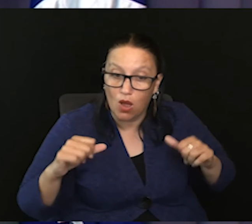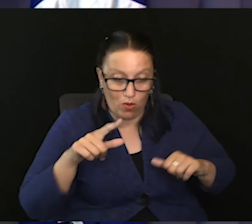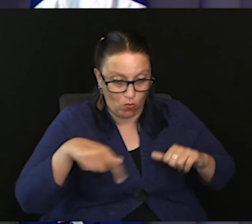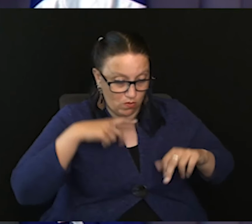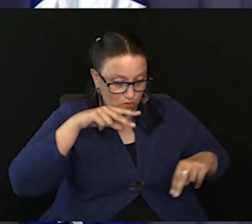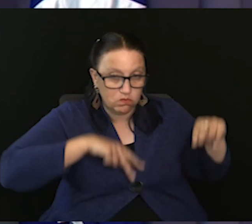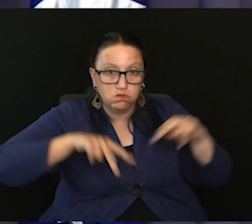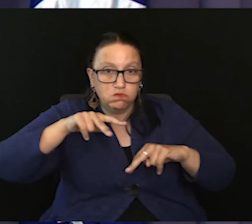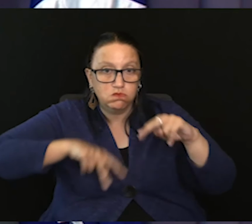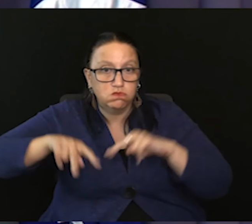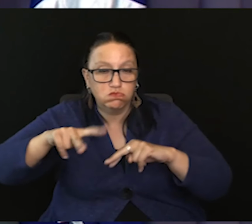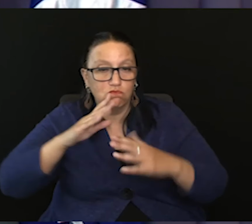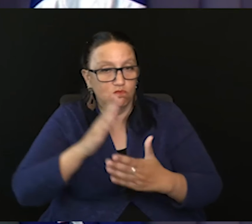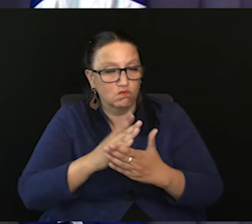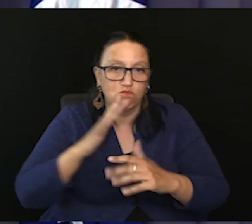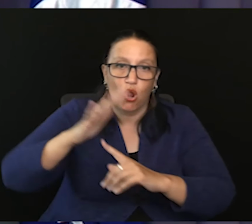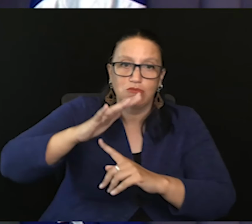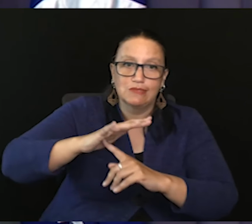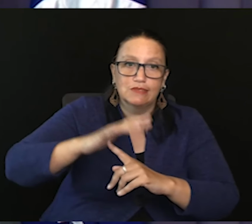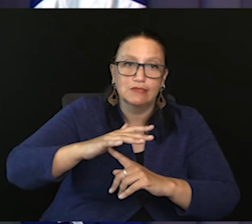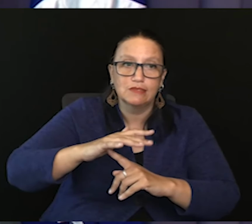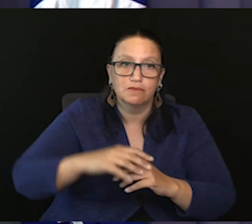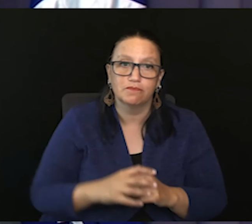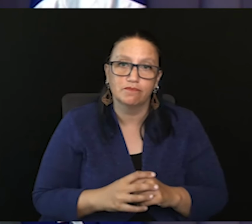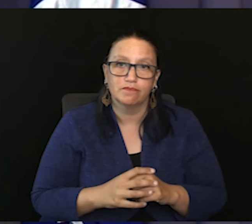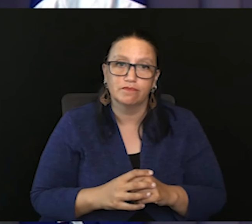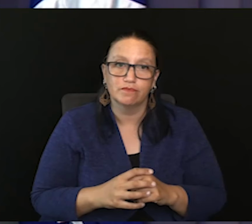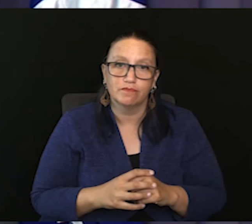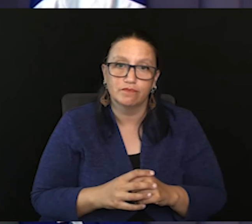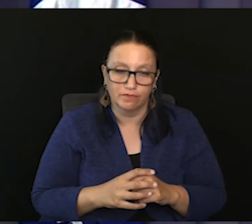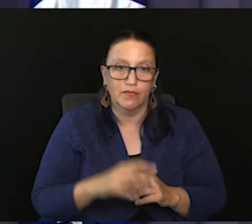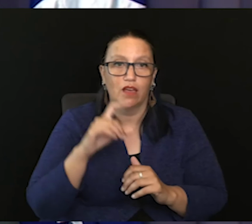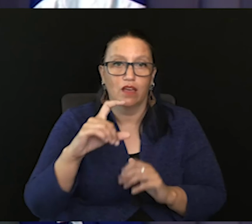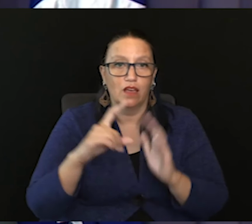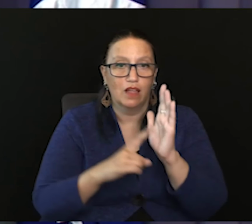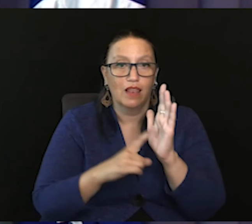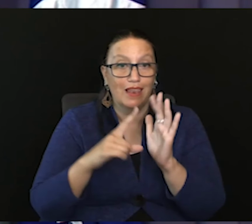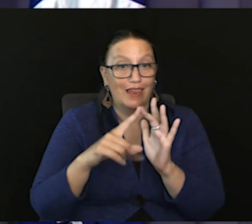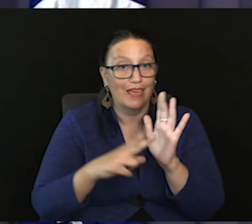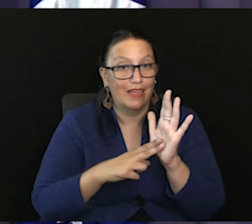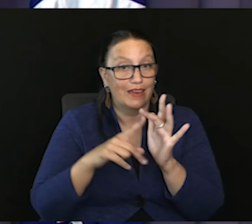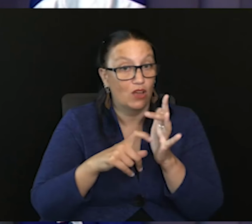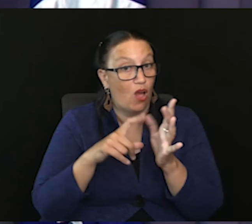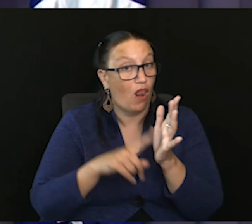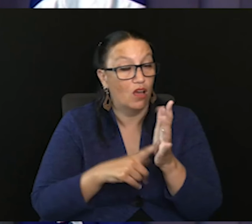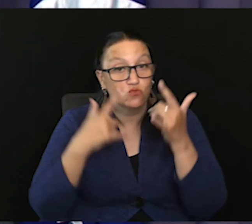we will review it as an absolute top priority. The clinical trial date of Novavax was quite impressive,